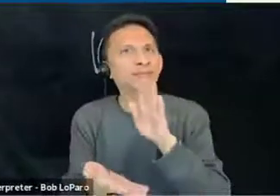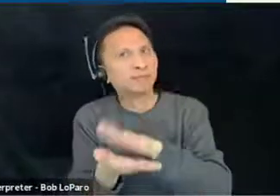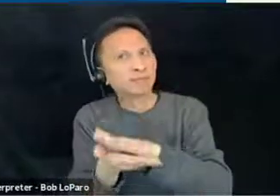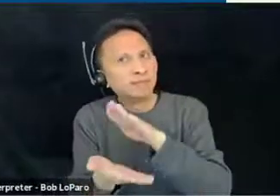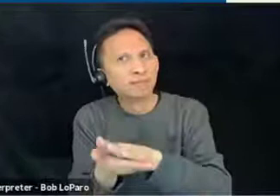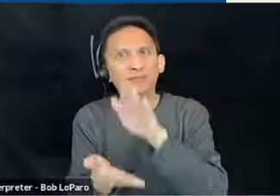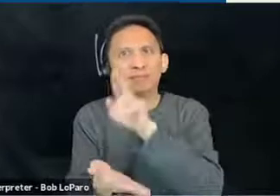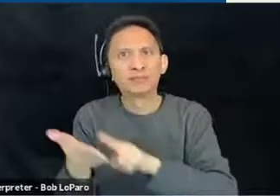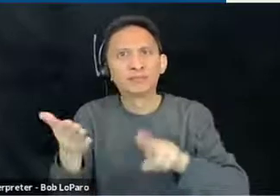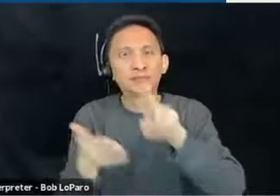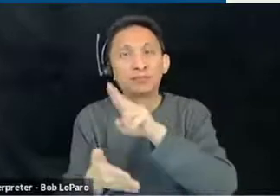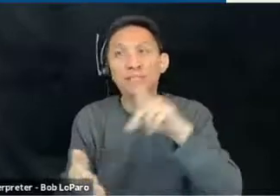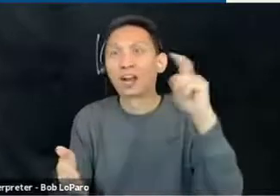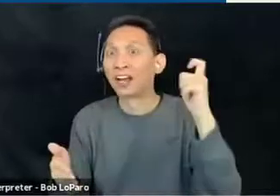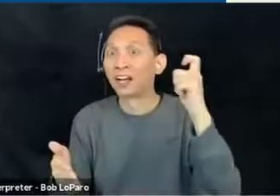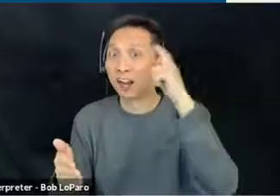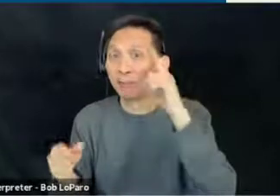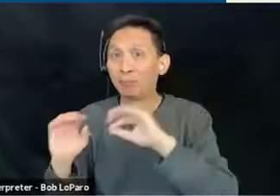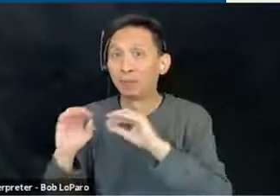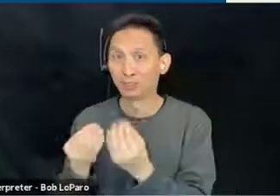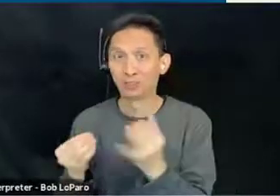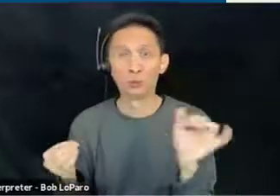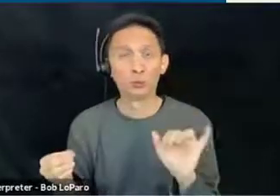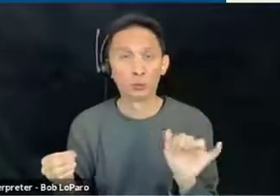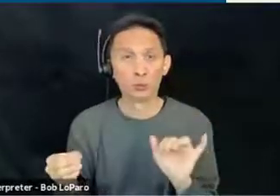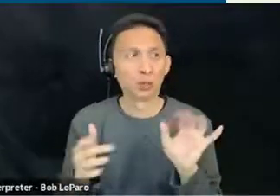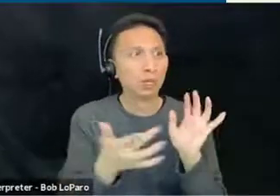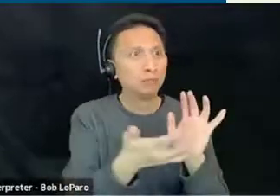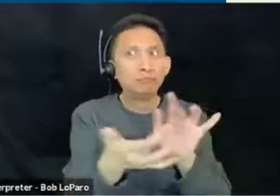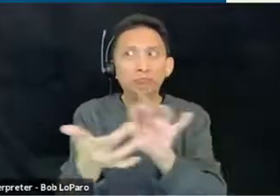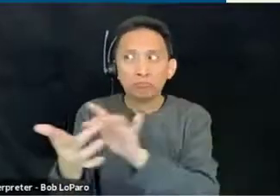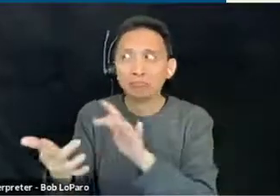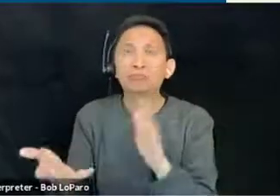and government research institutions around the world,